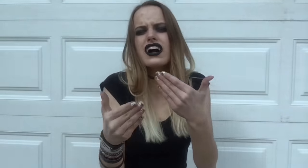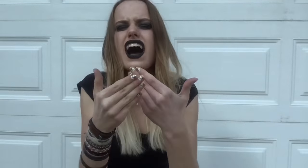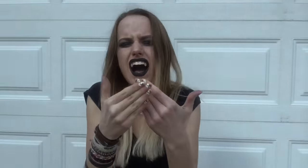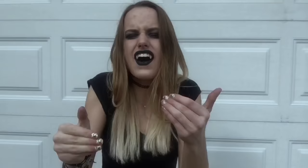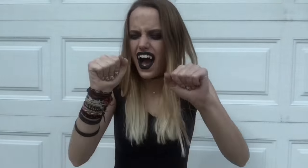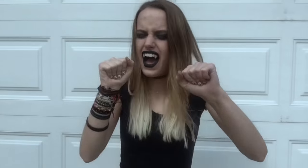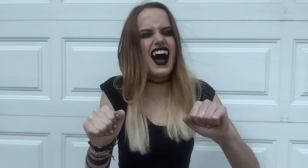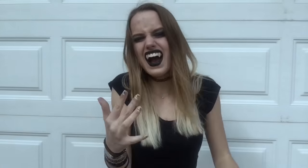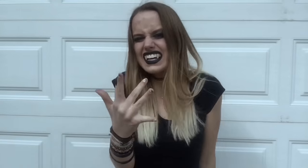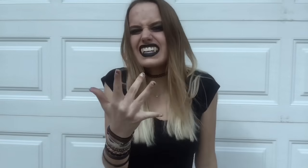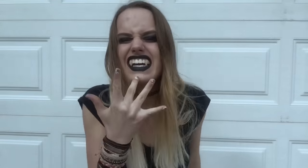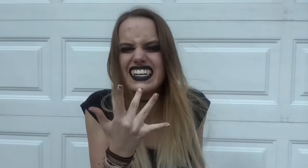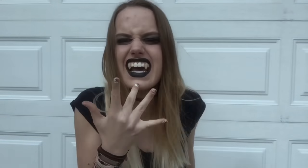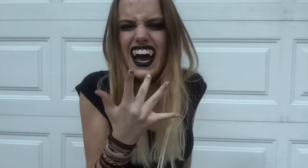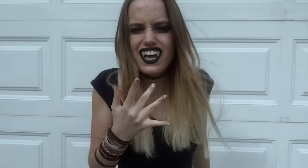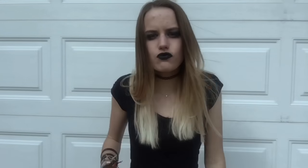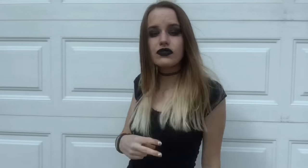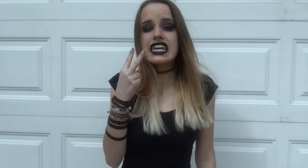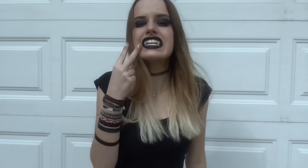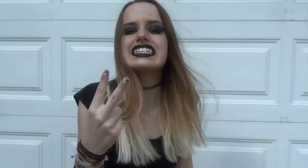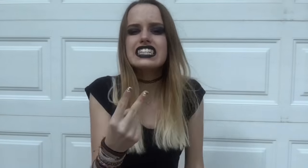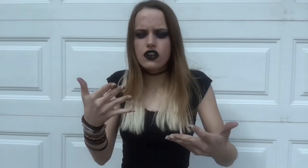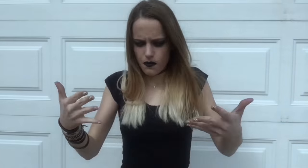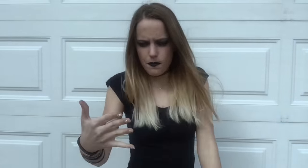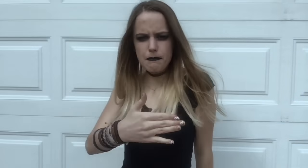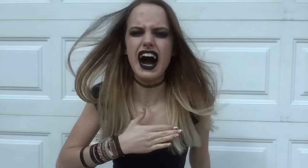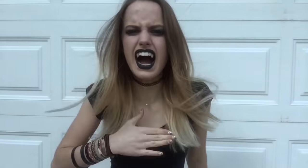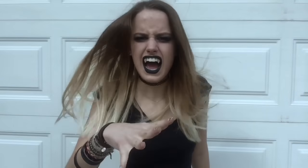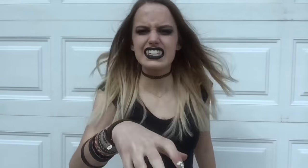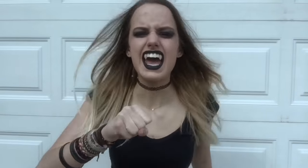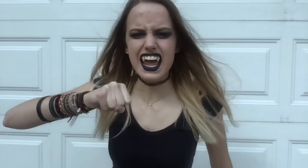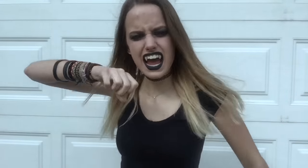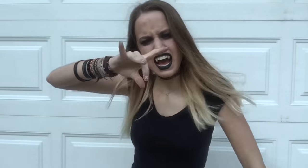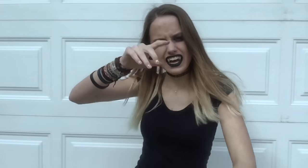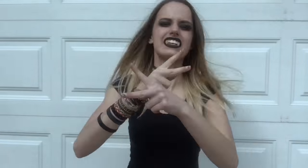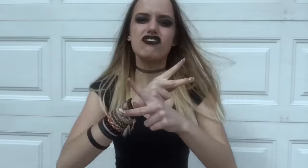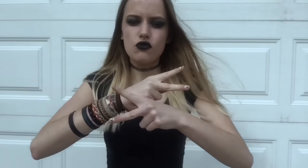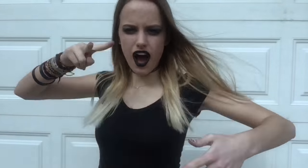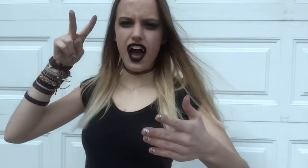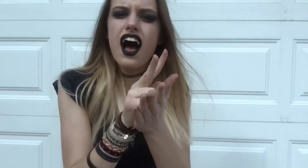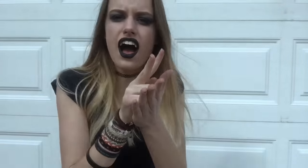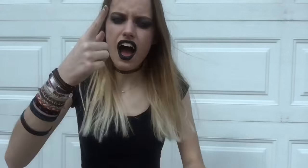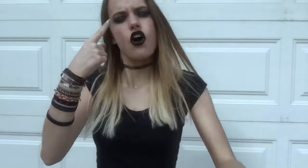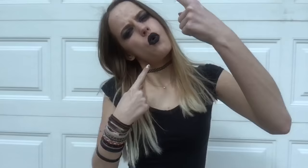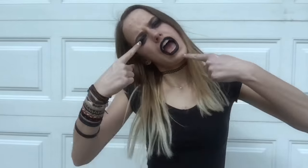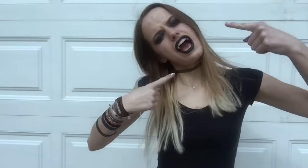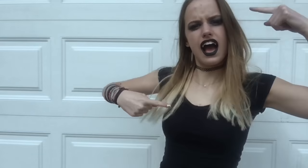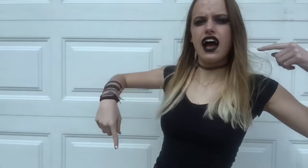It's so close I can taste it I see what's mine and take it (finders keepers losers weepers)